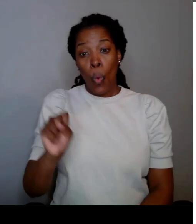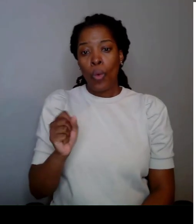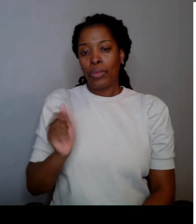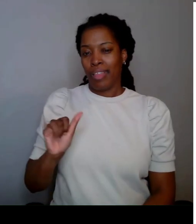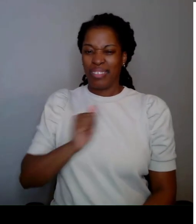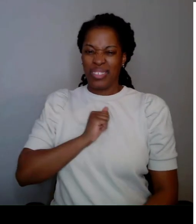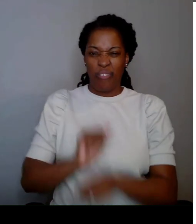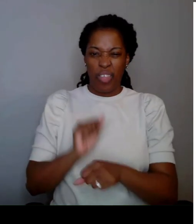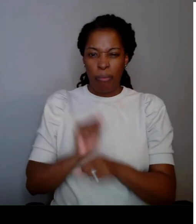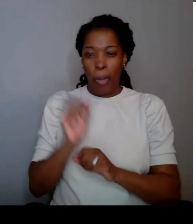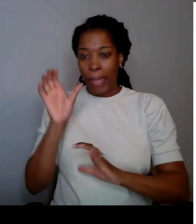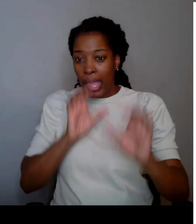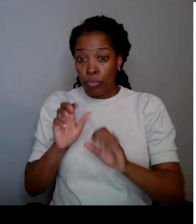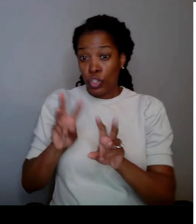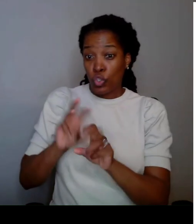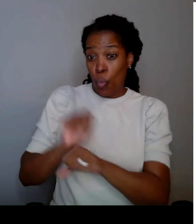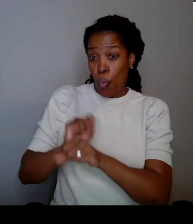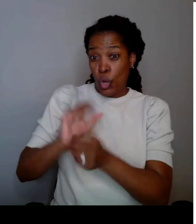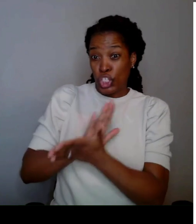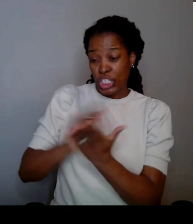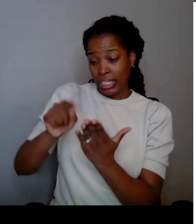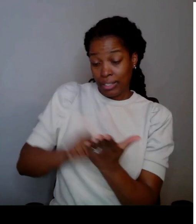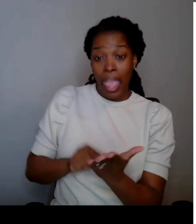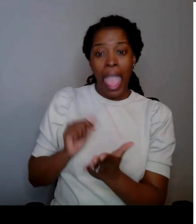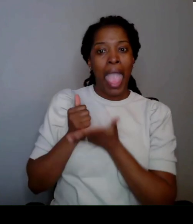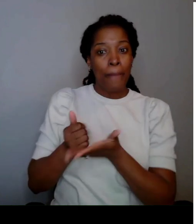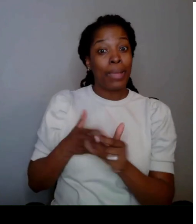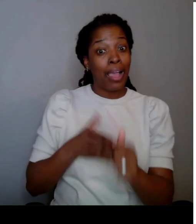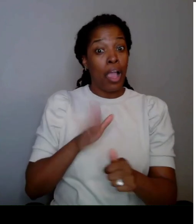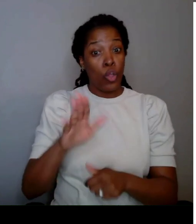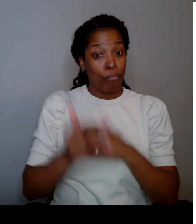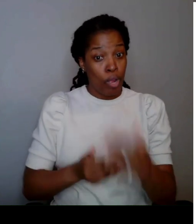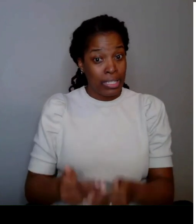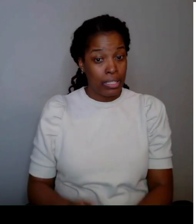If self-employment is the right fit, your individualized plan for employment